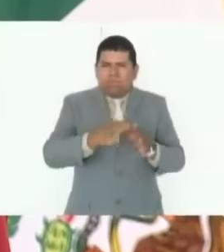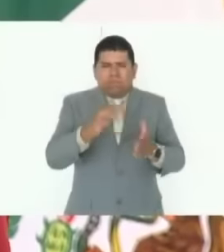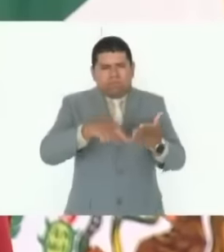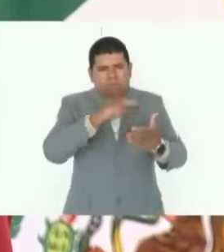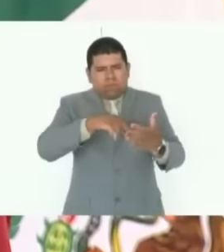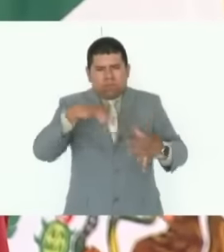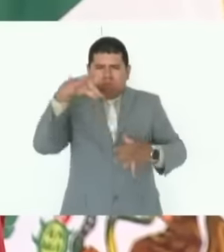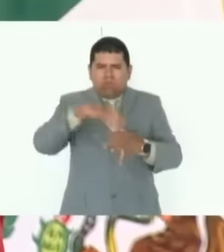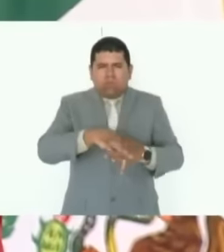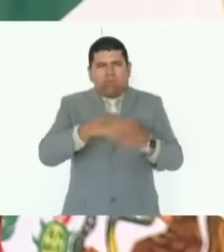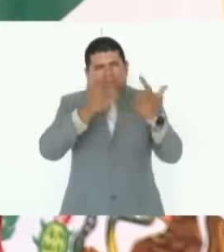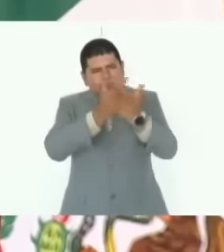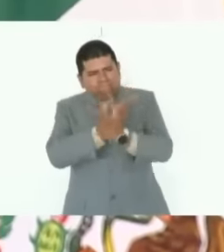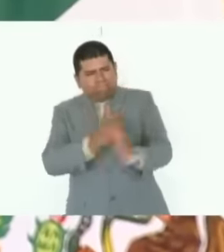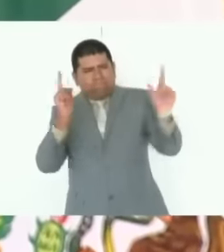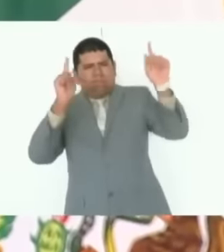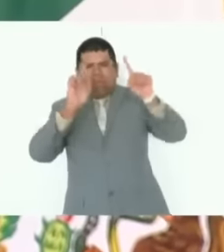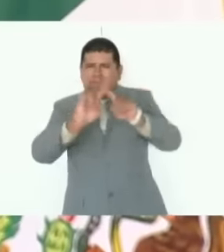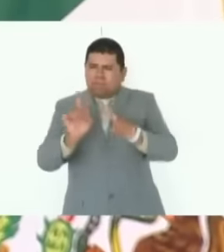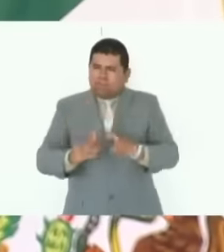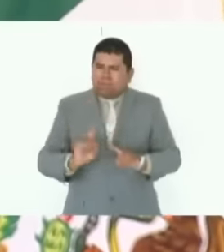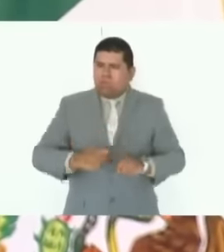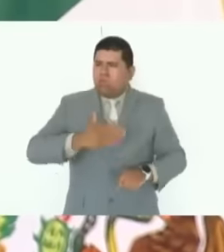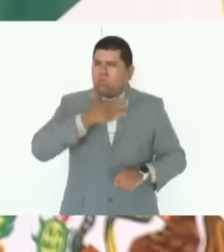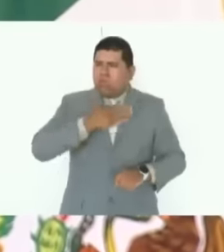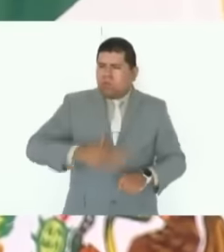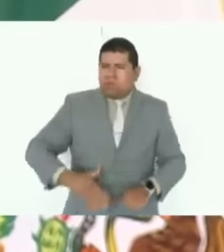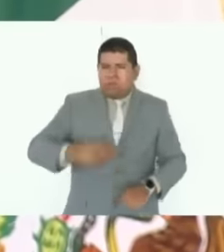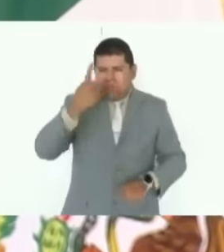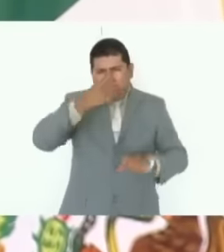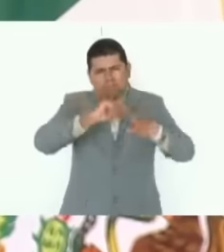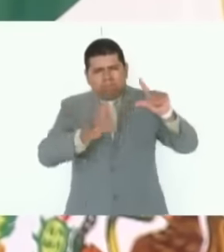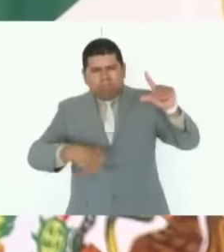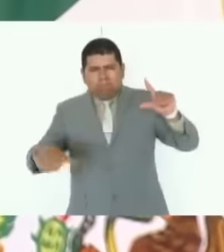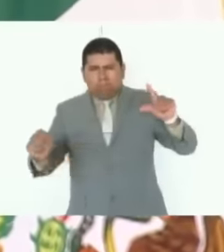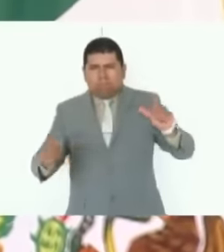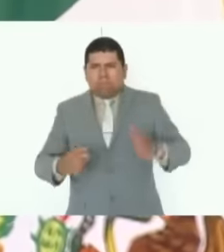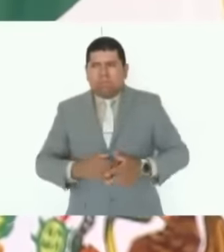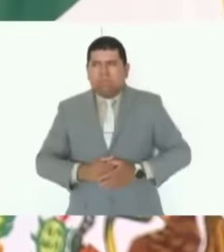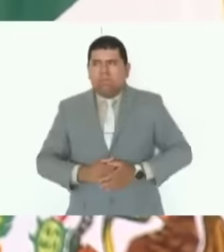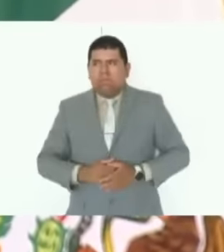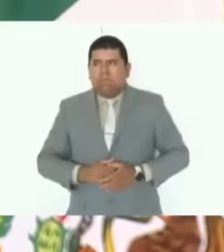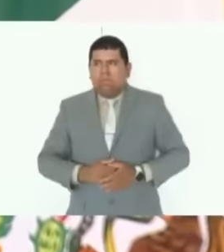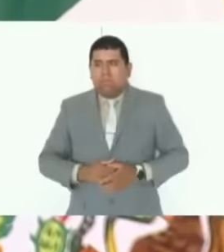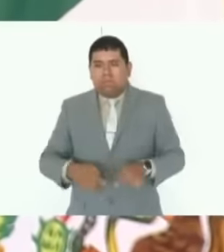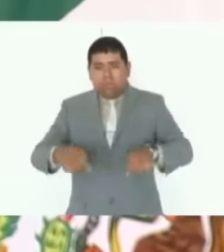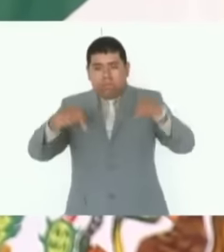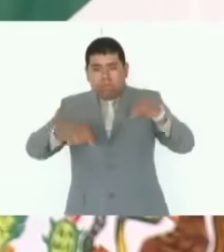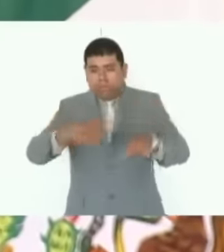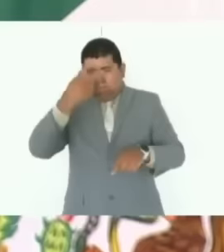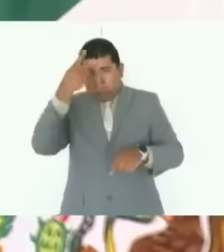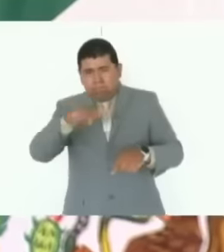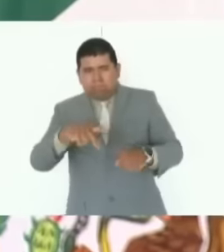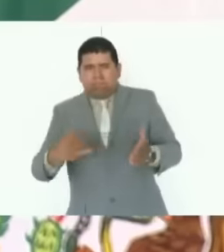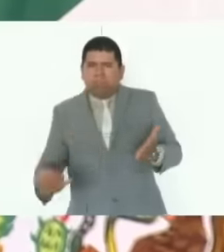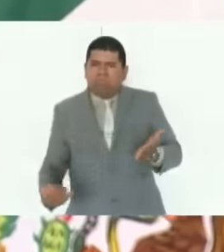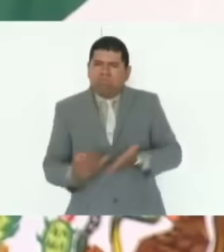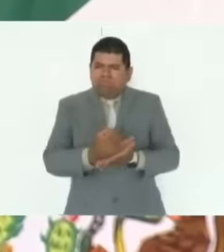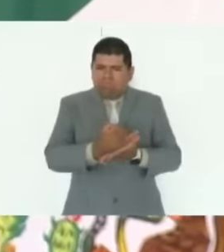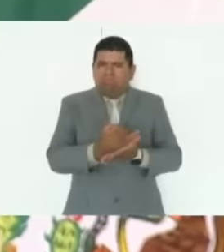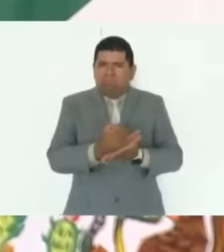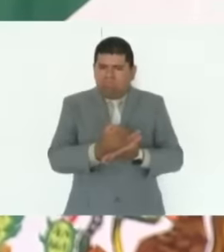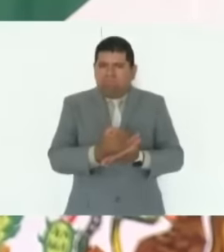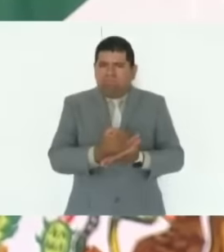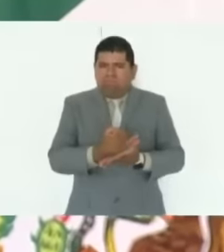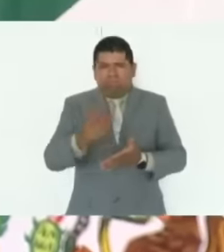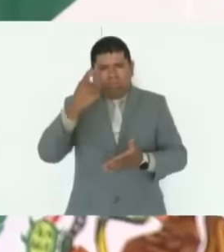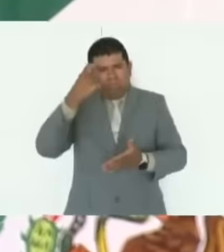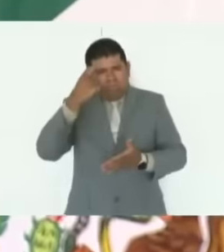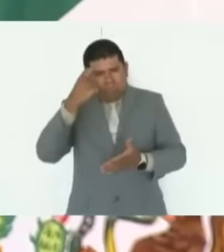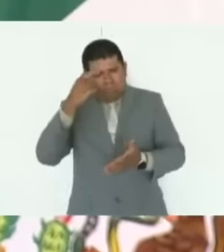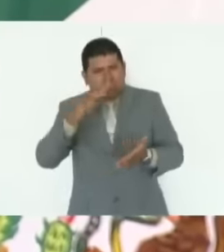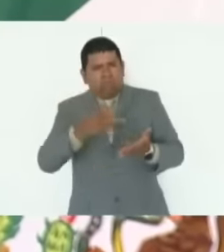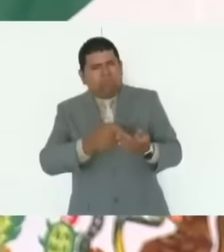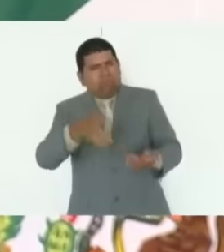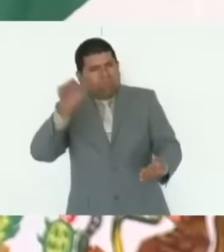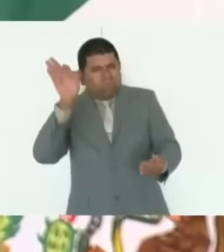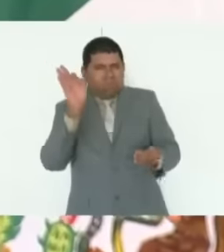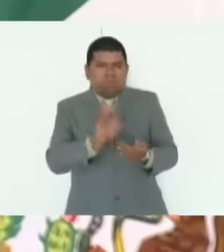free justice in our country, the people of Mexico made a brave intelligent decision to